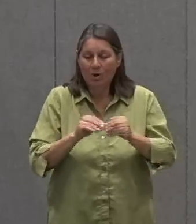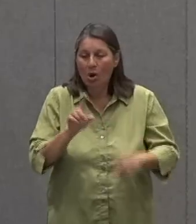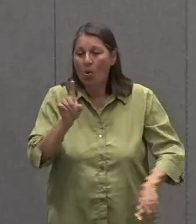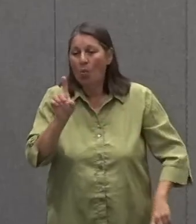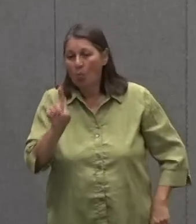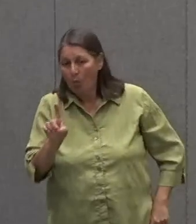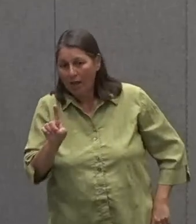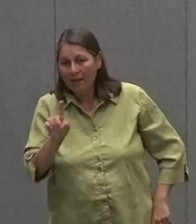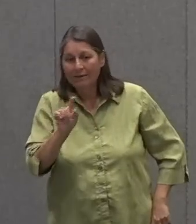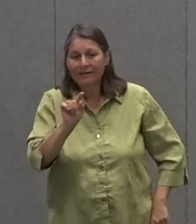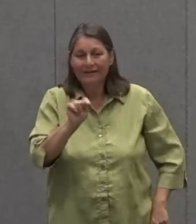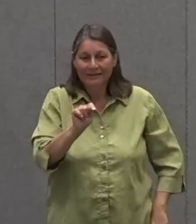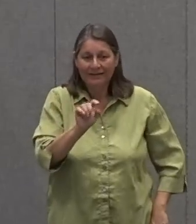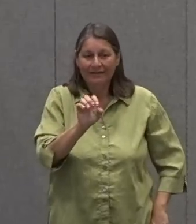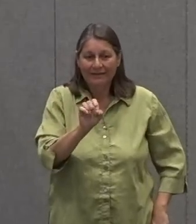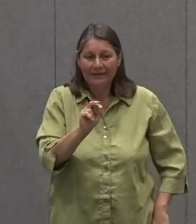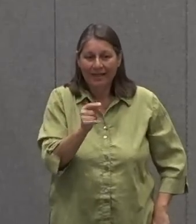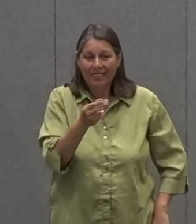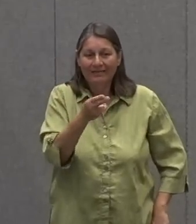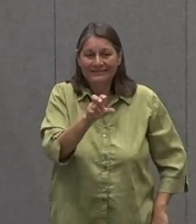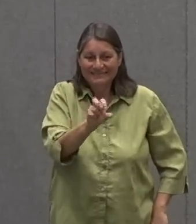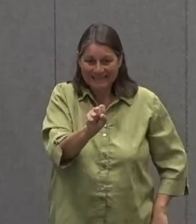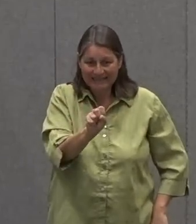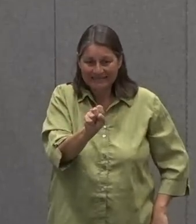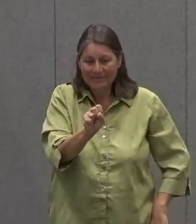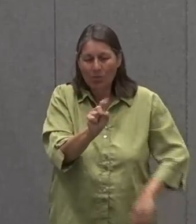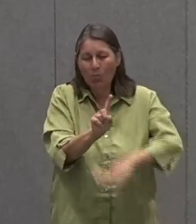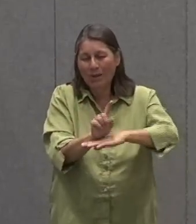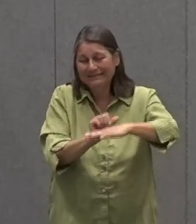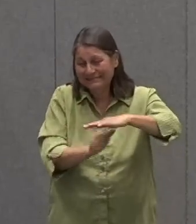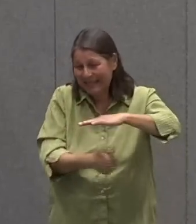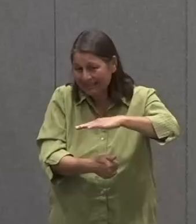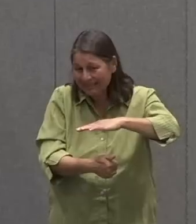It would take 10 of those tenths to make a one.